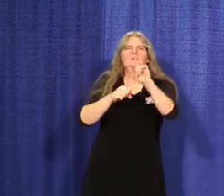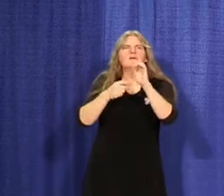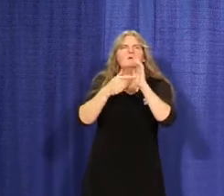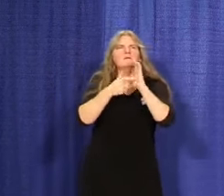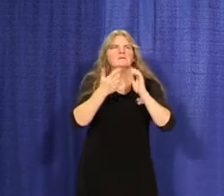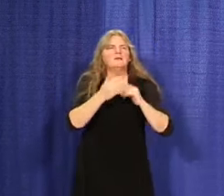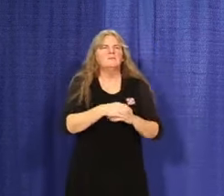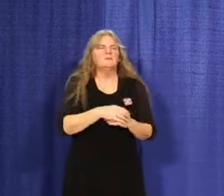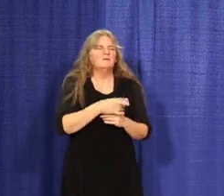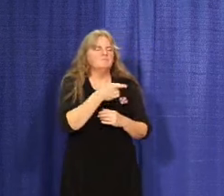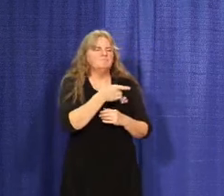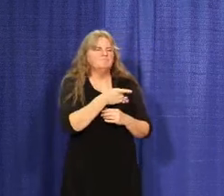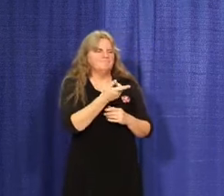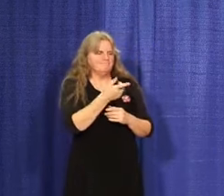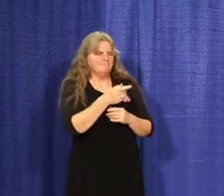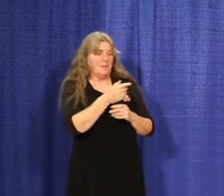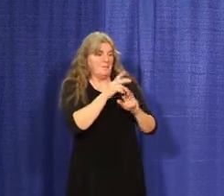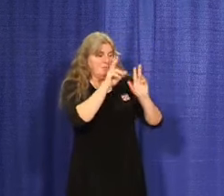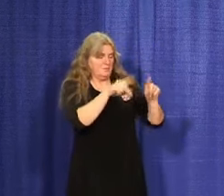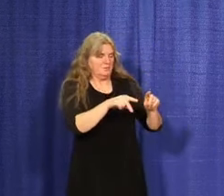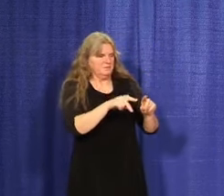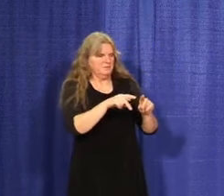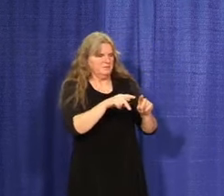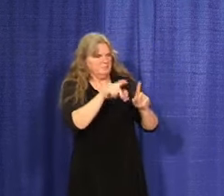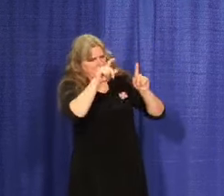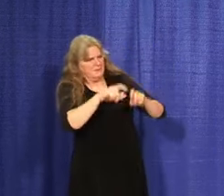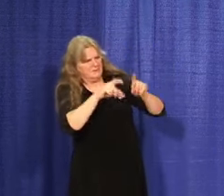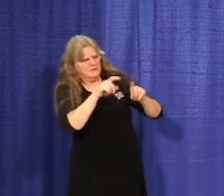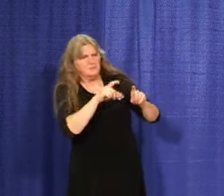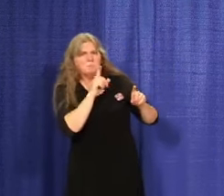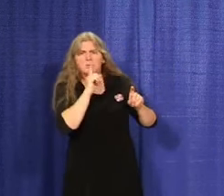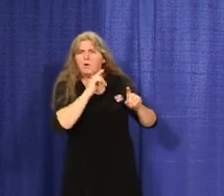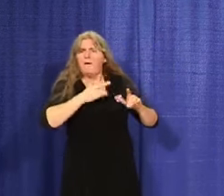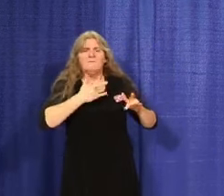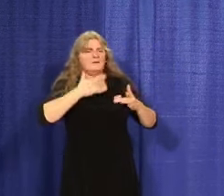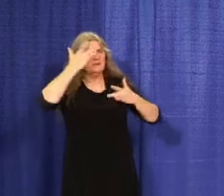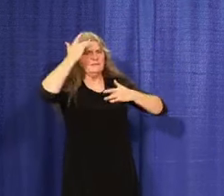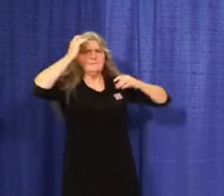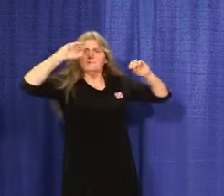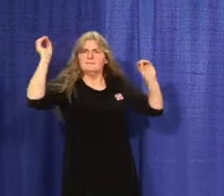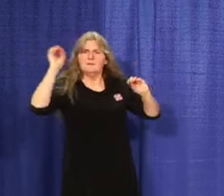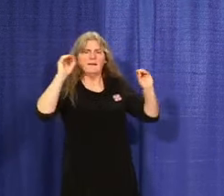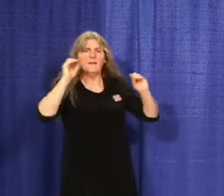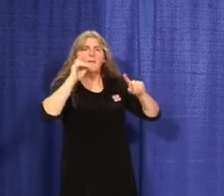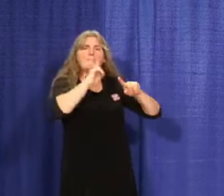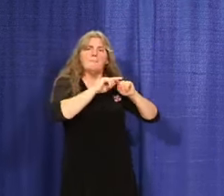asymptomatic but incubating the